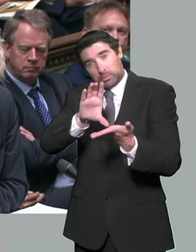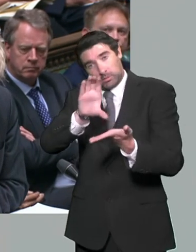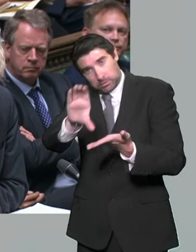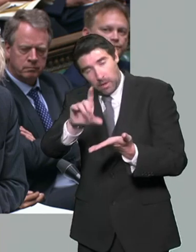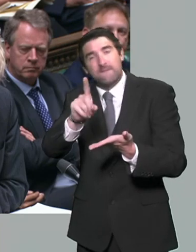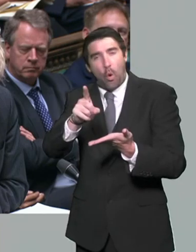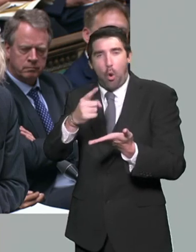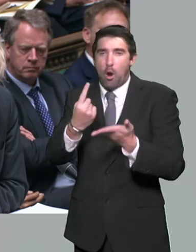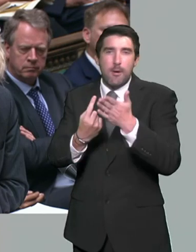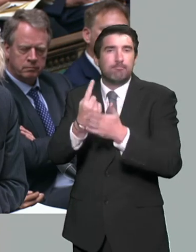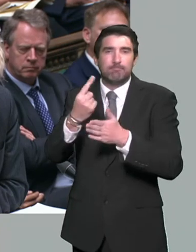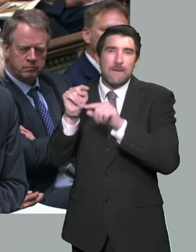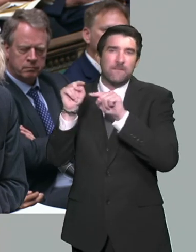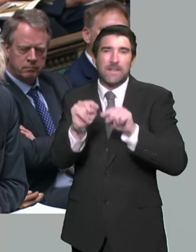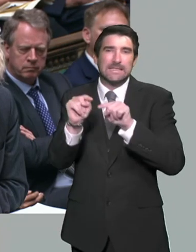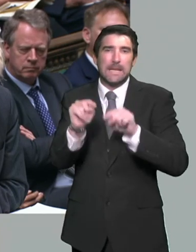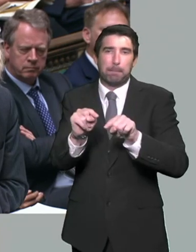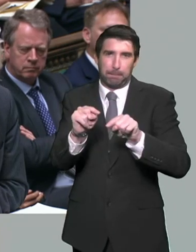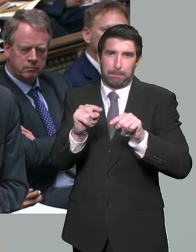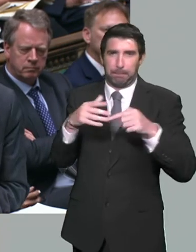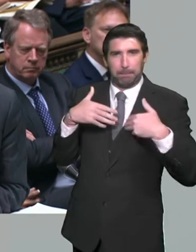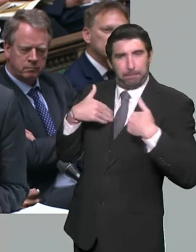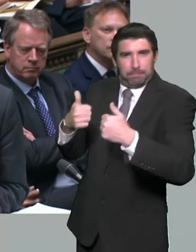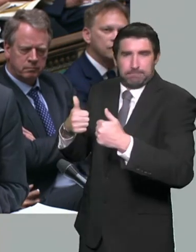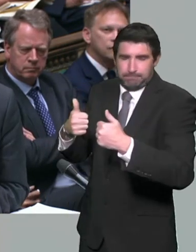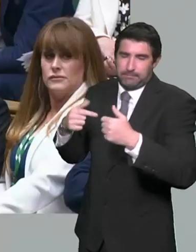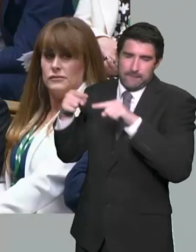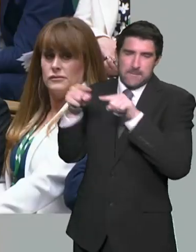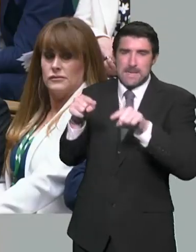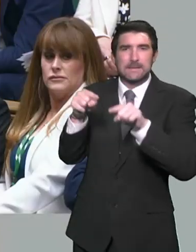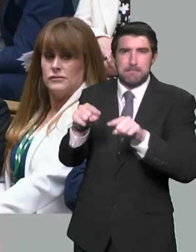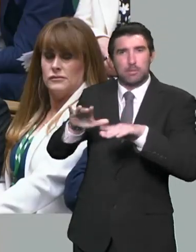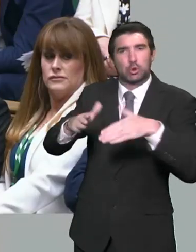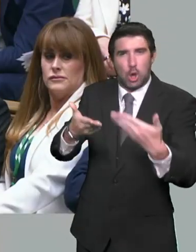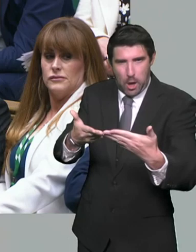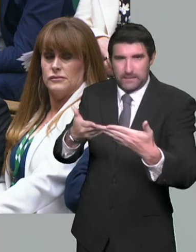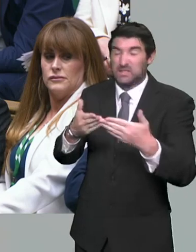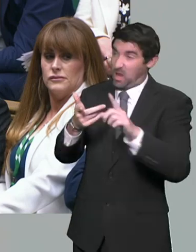and £47 million ring-fenced particularly for organisations such as Cohort 4.